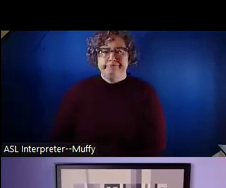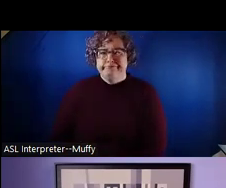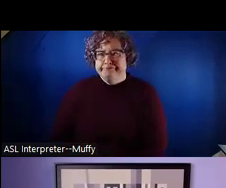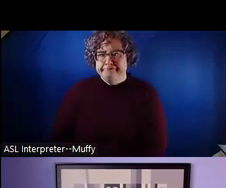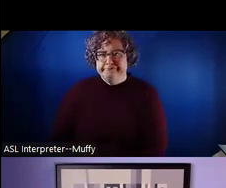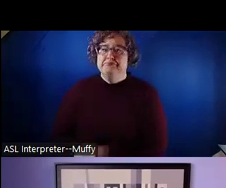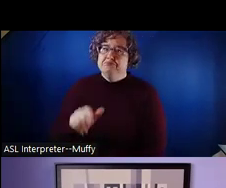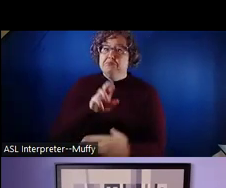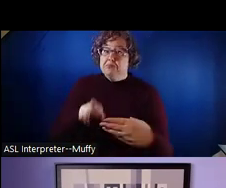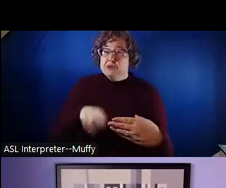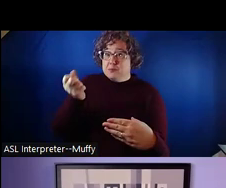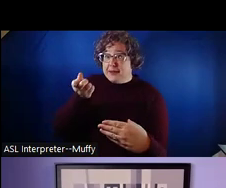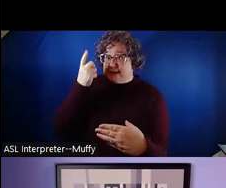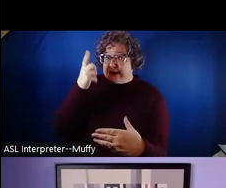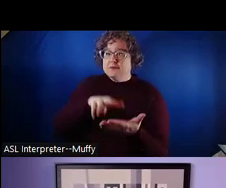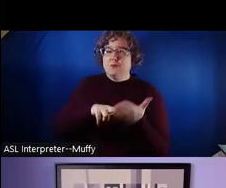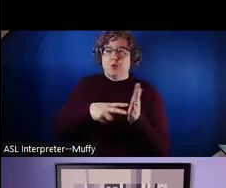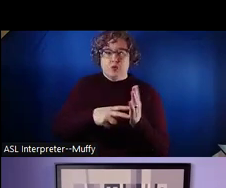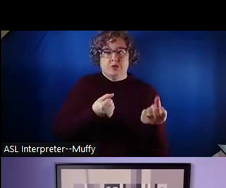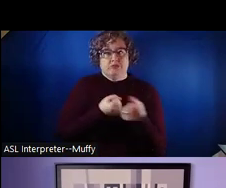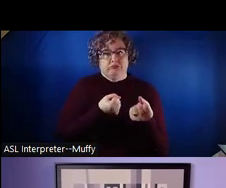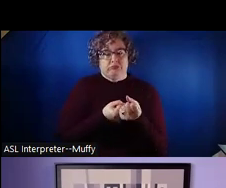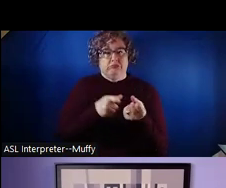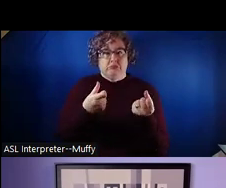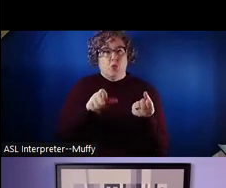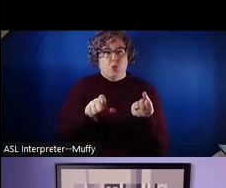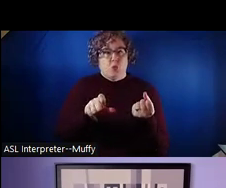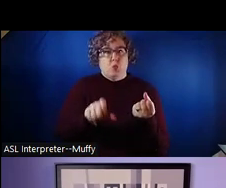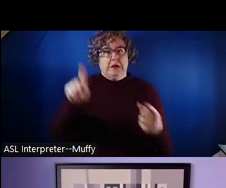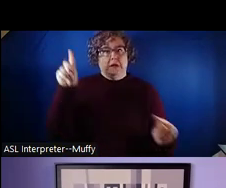that we all have work to do to try and reduce implicit disability bias